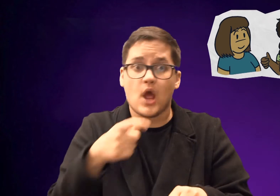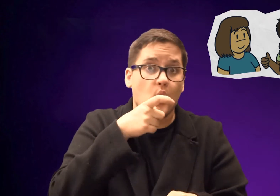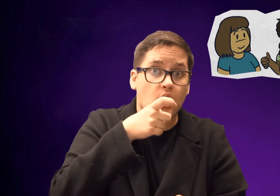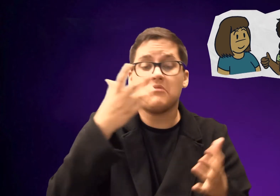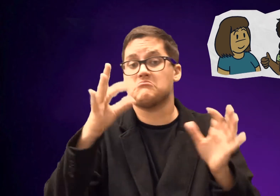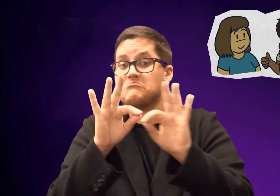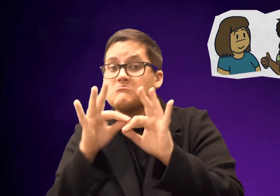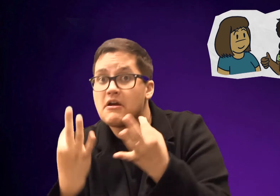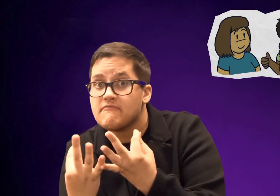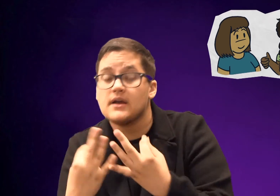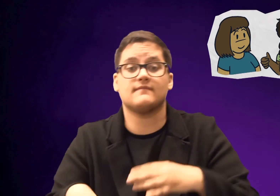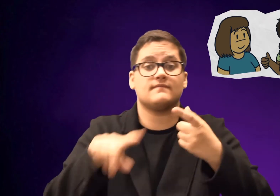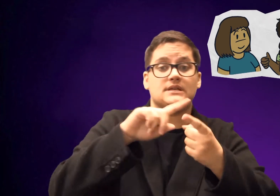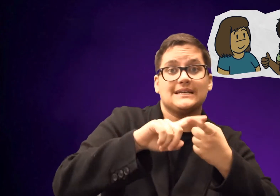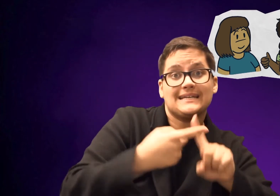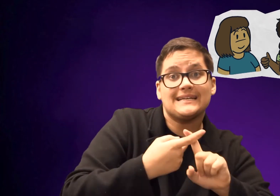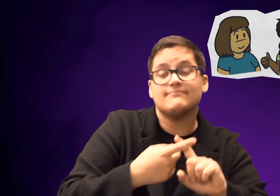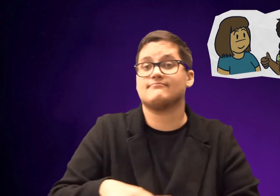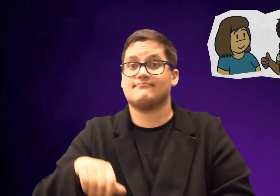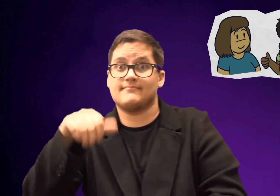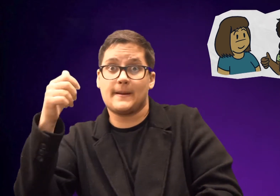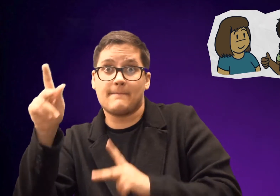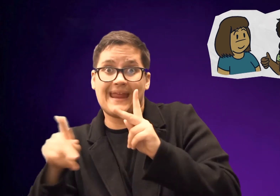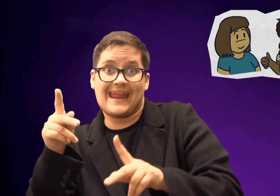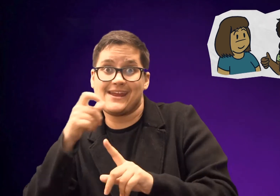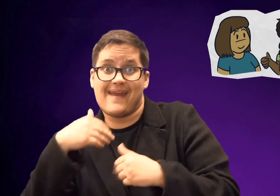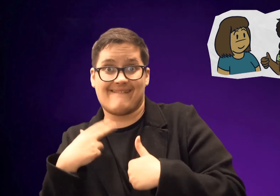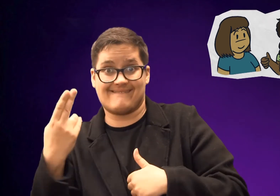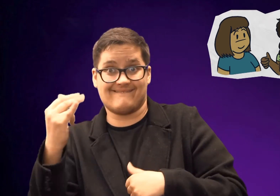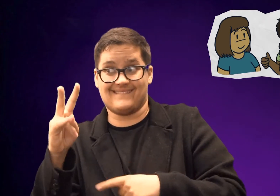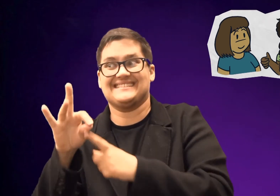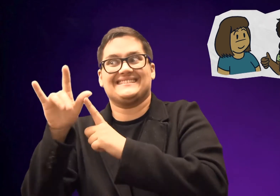It can be your family, friends, other HIV positive people, especially those who are